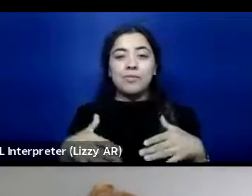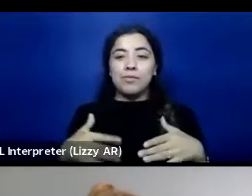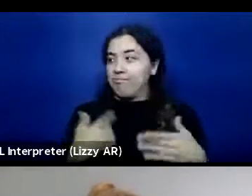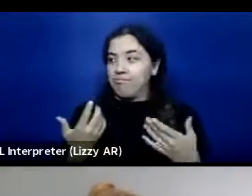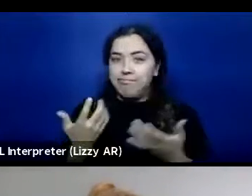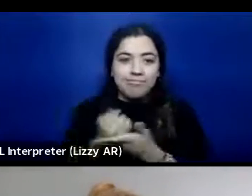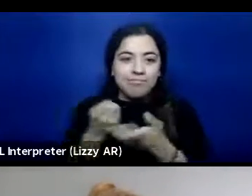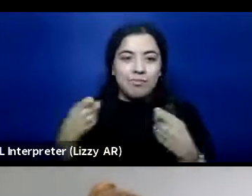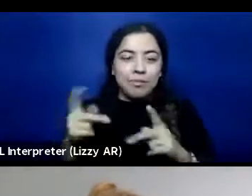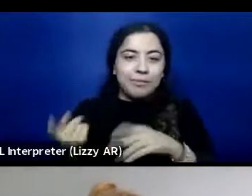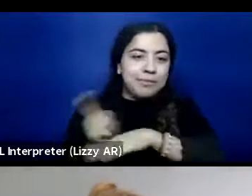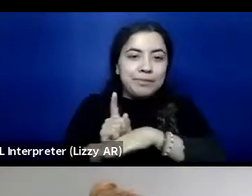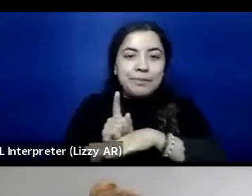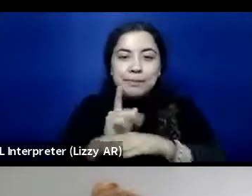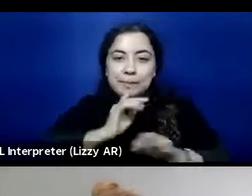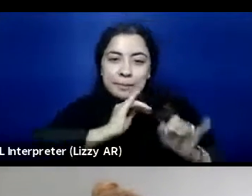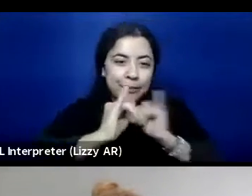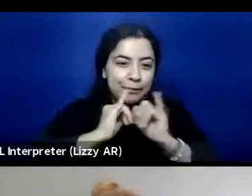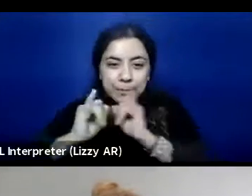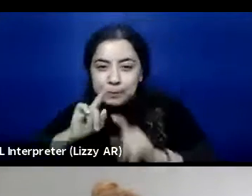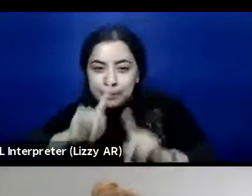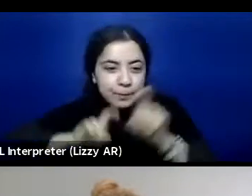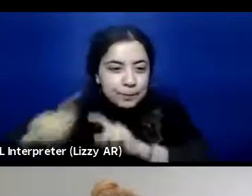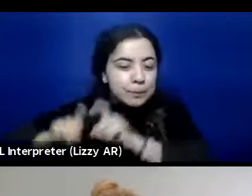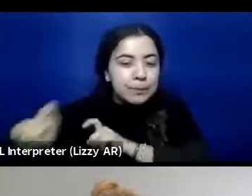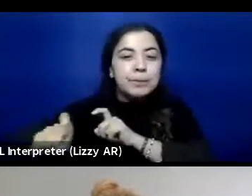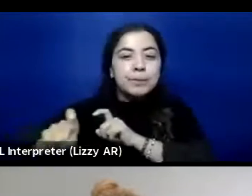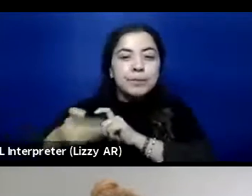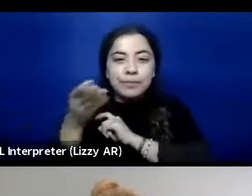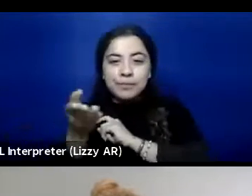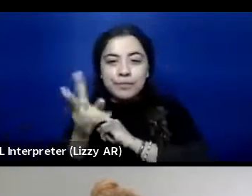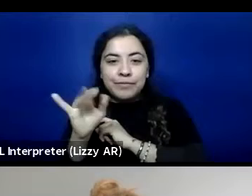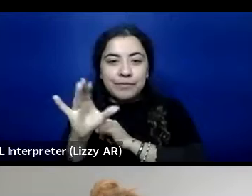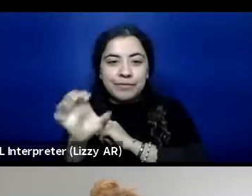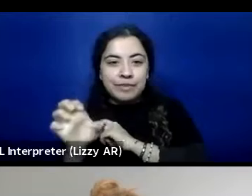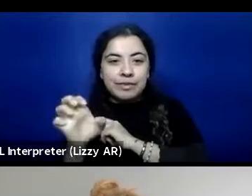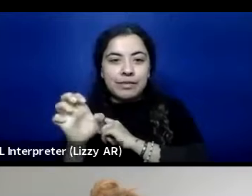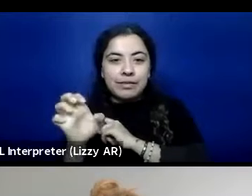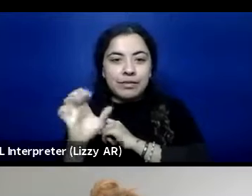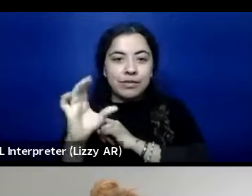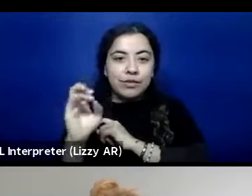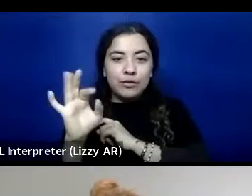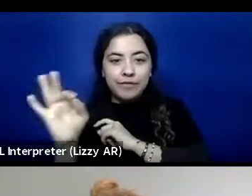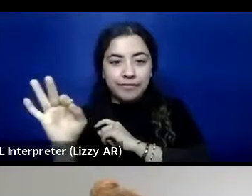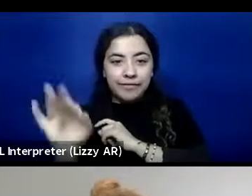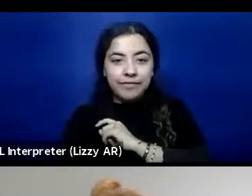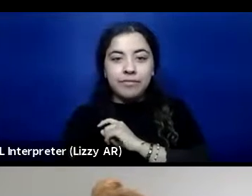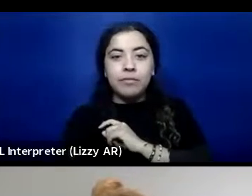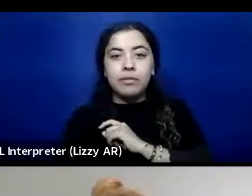to interview Vint Cerf. And, of course, I'm not gonna give any introduction